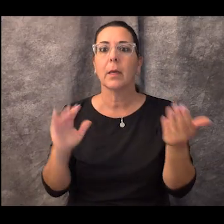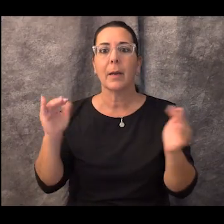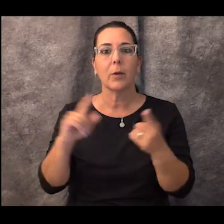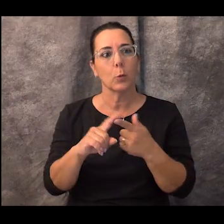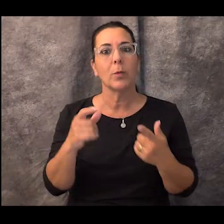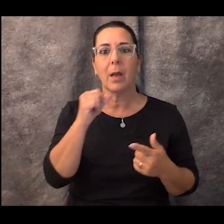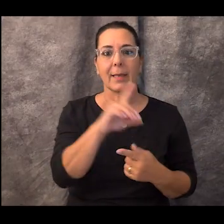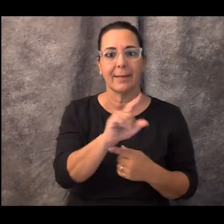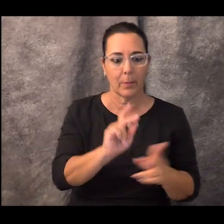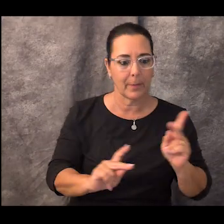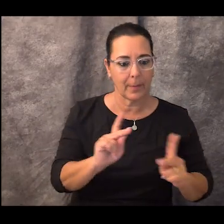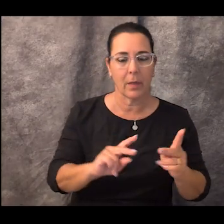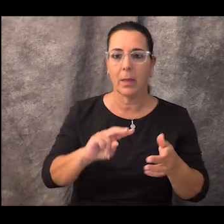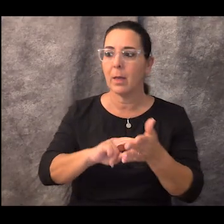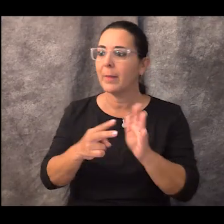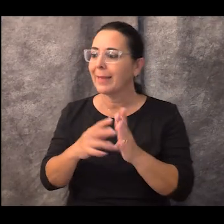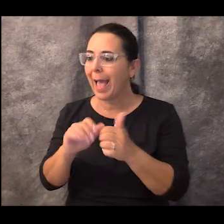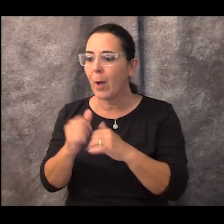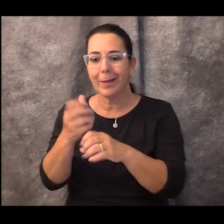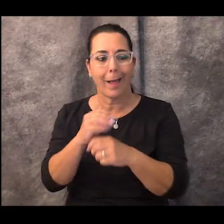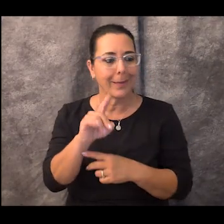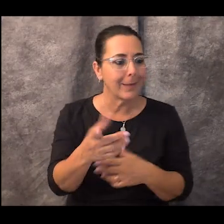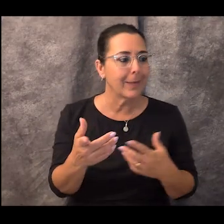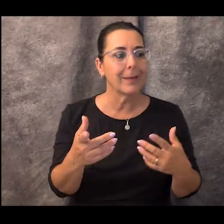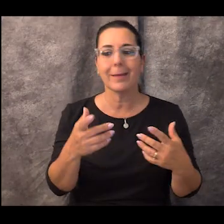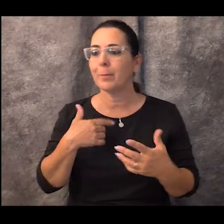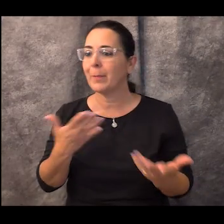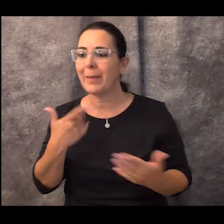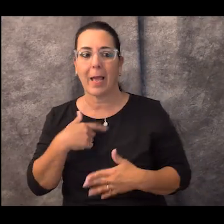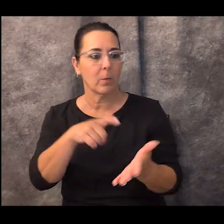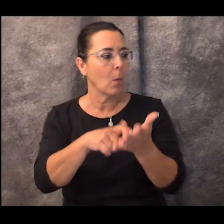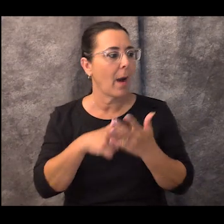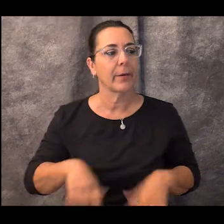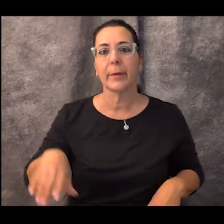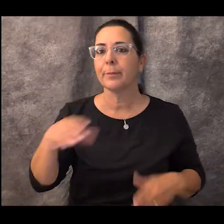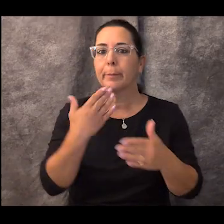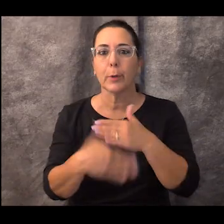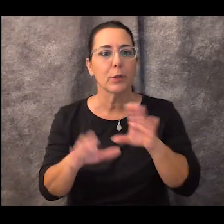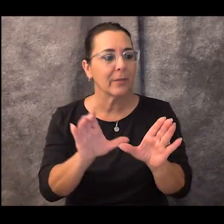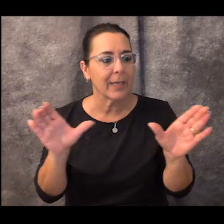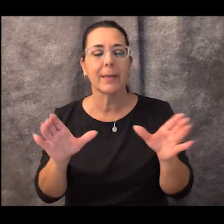you might need to get it, like a birth certificate or whatever it might be. Now that we have real IDs and things like that